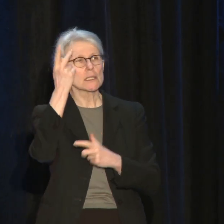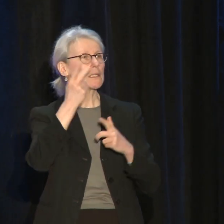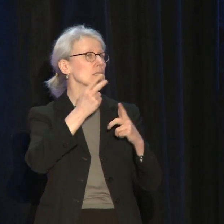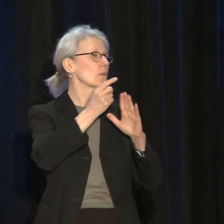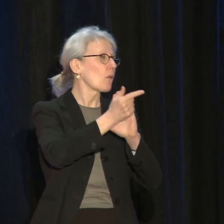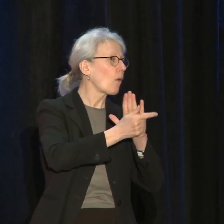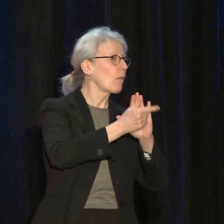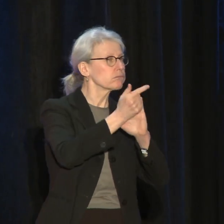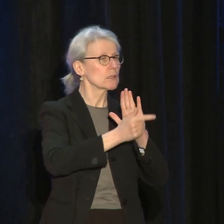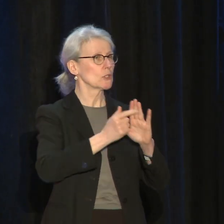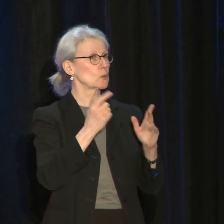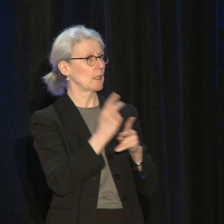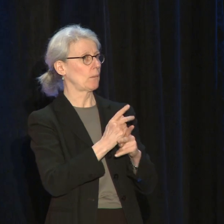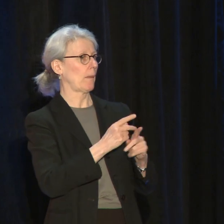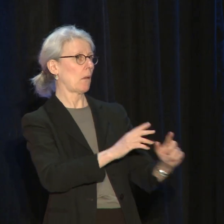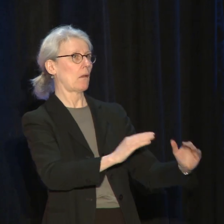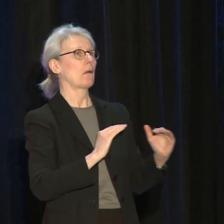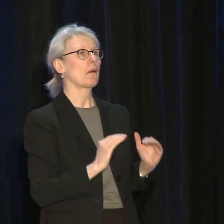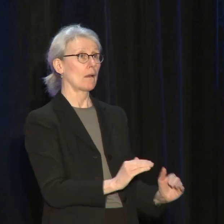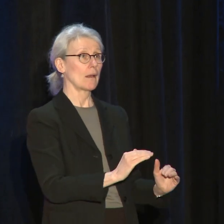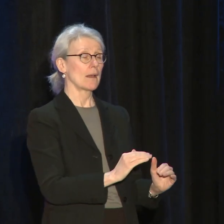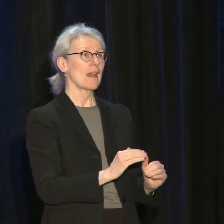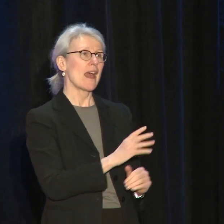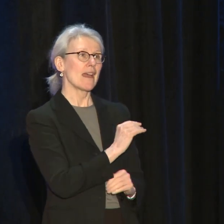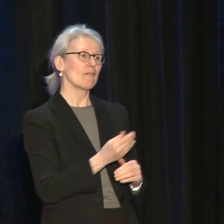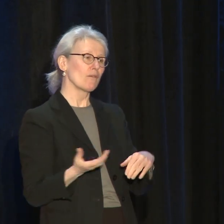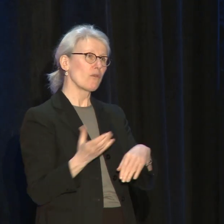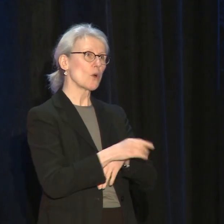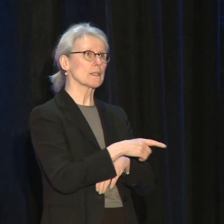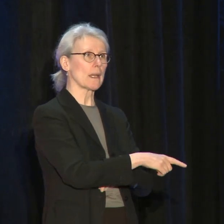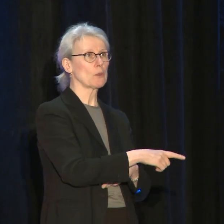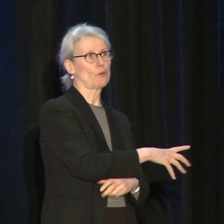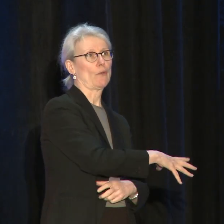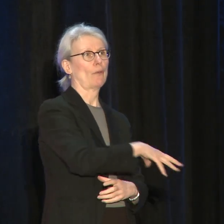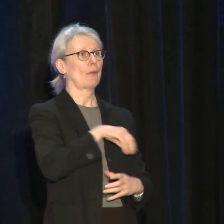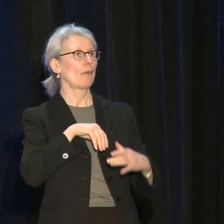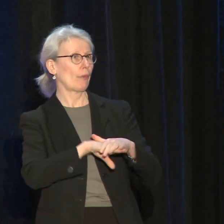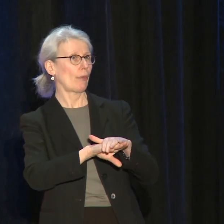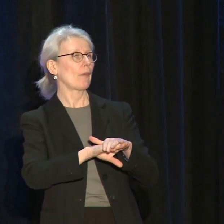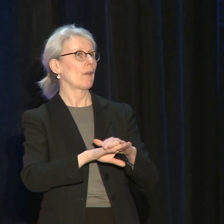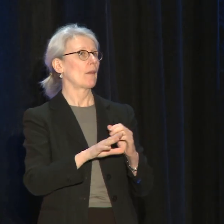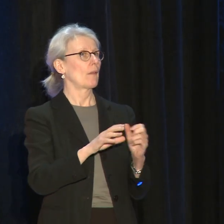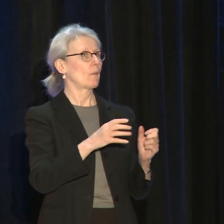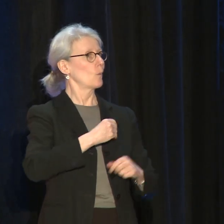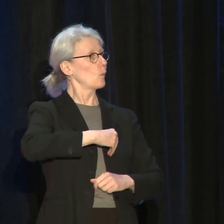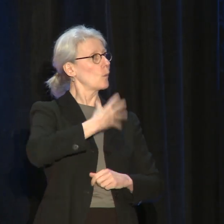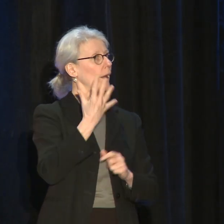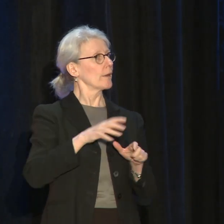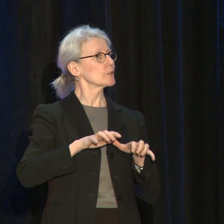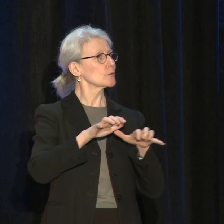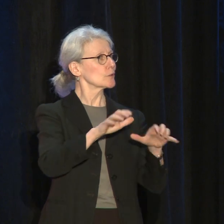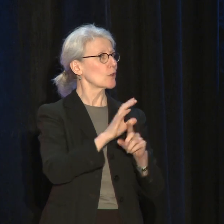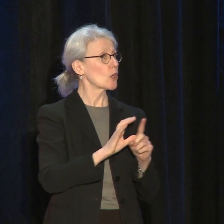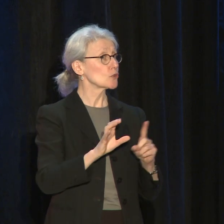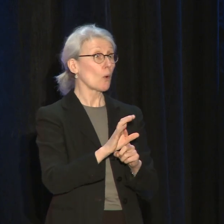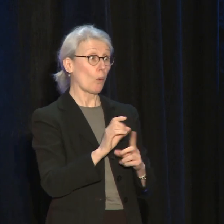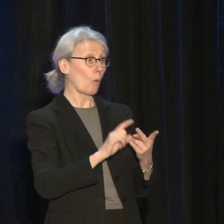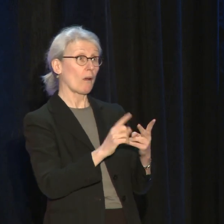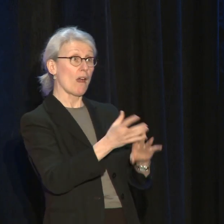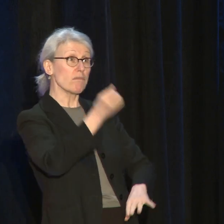to assimilate people into the dominant culture or to destroy their culture entirely. And so I